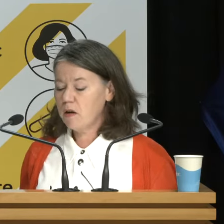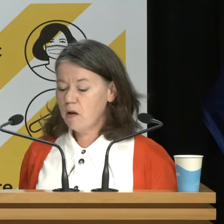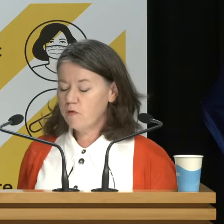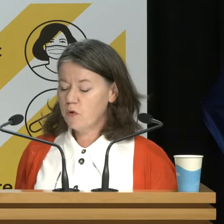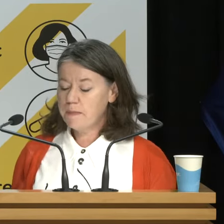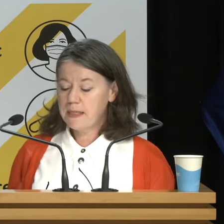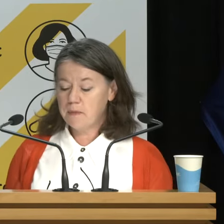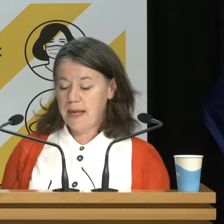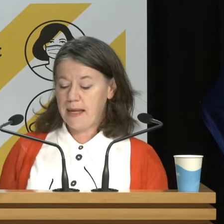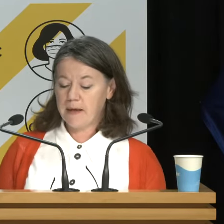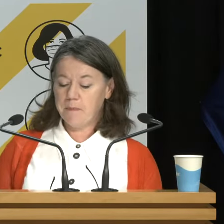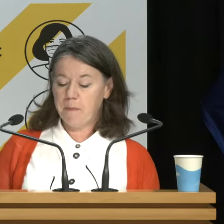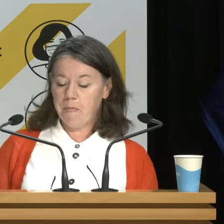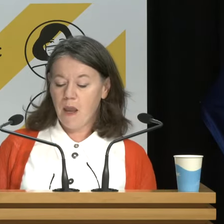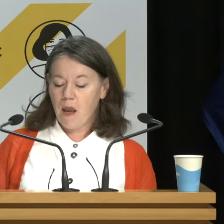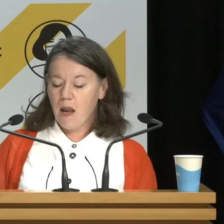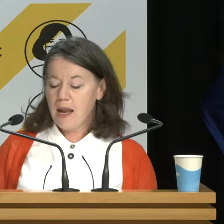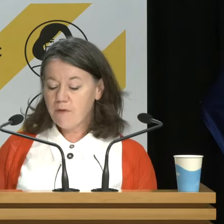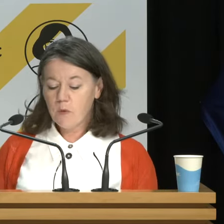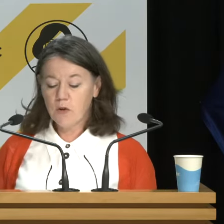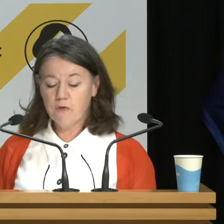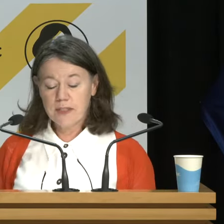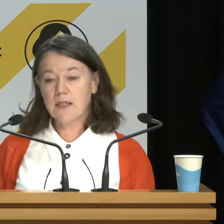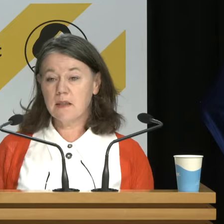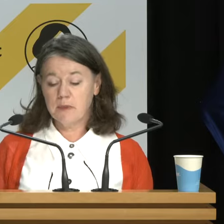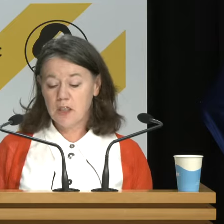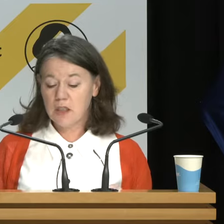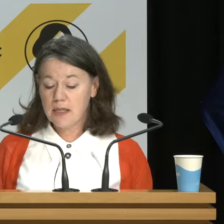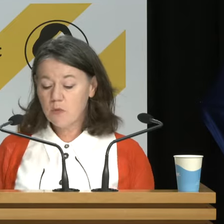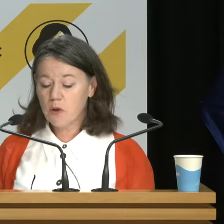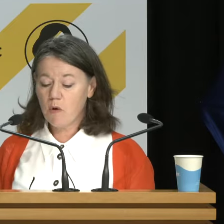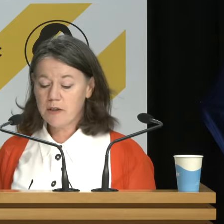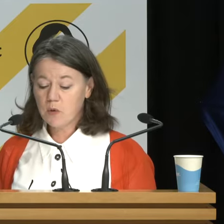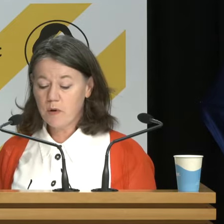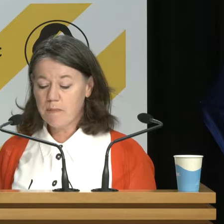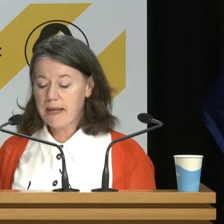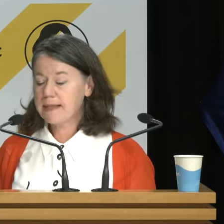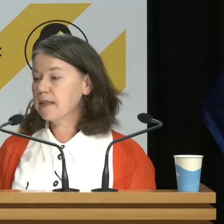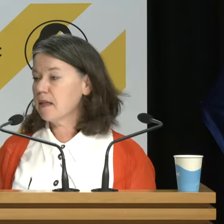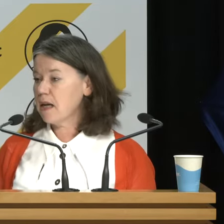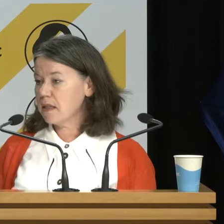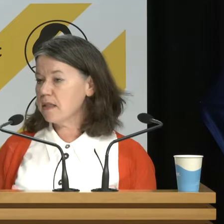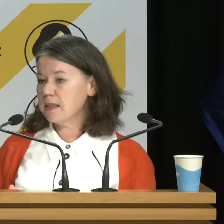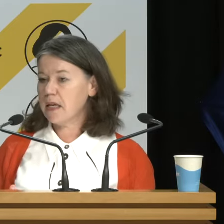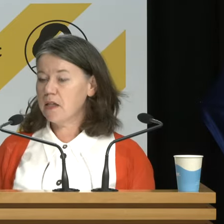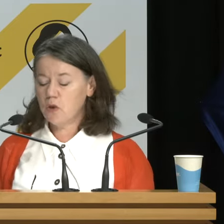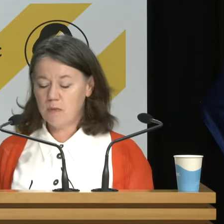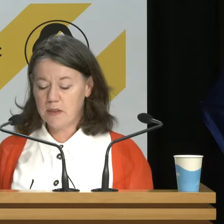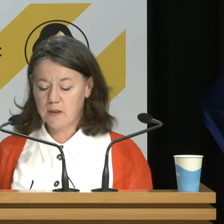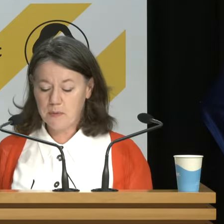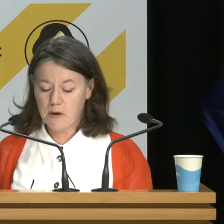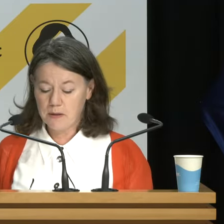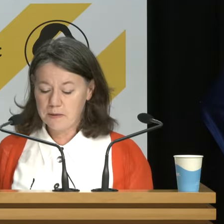public is considered to be low.